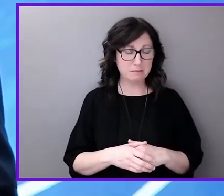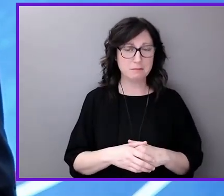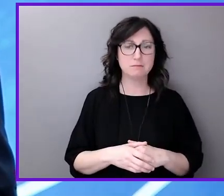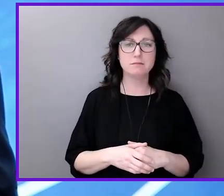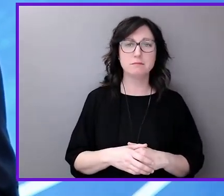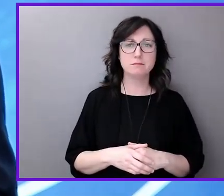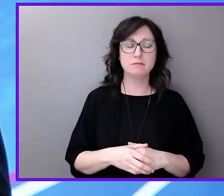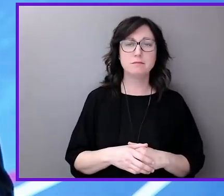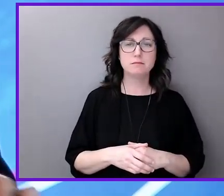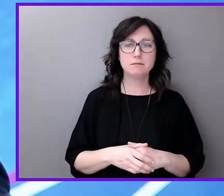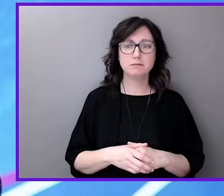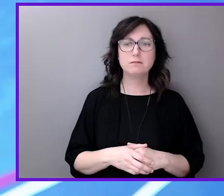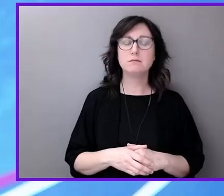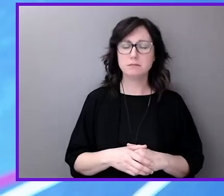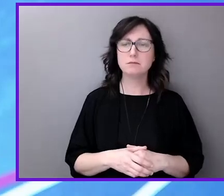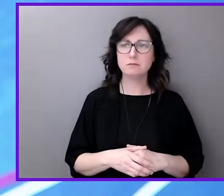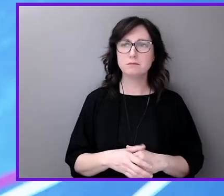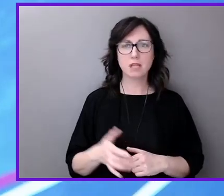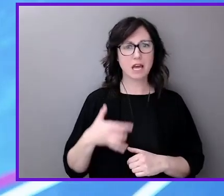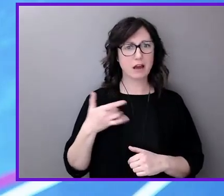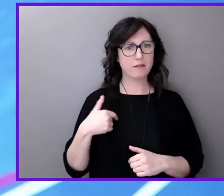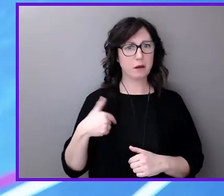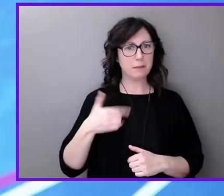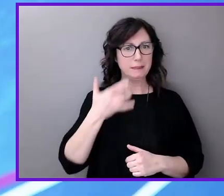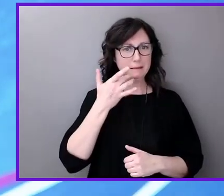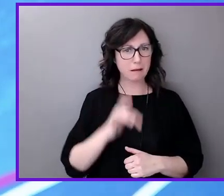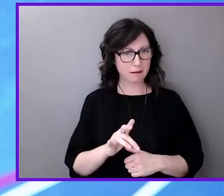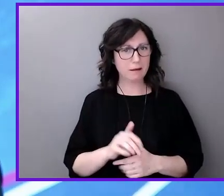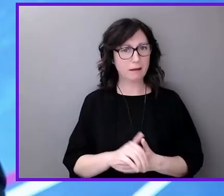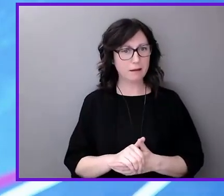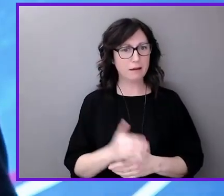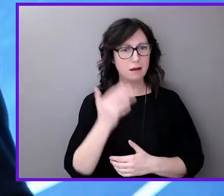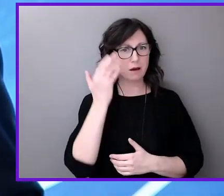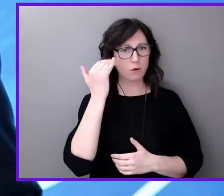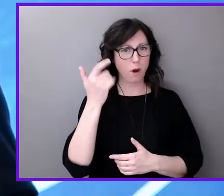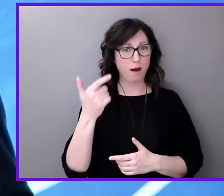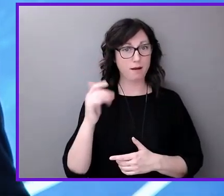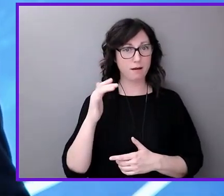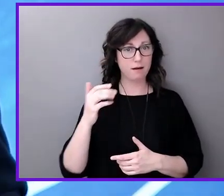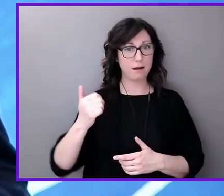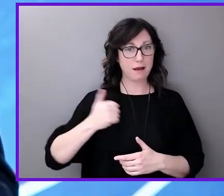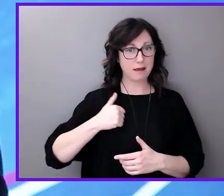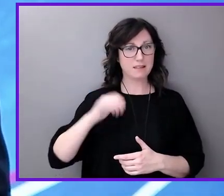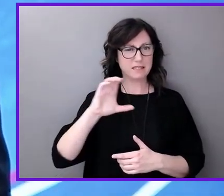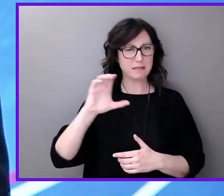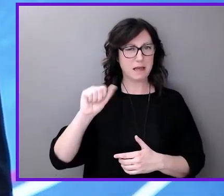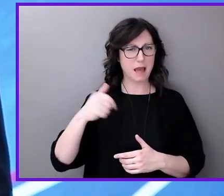I see myself as very privileged for having led the Canada Council for the Arts on the way